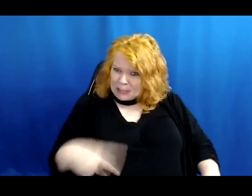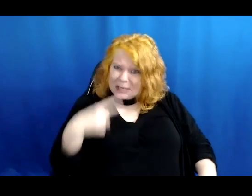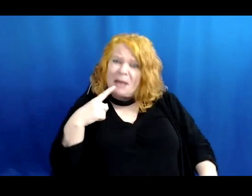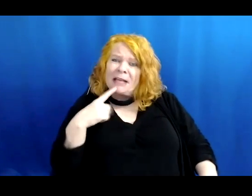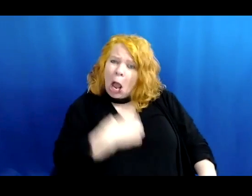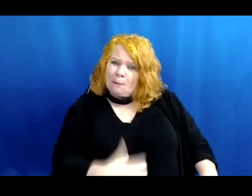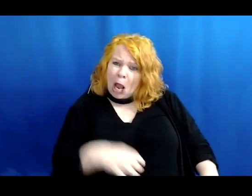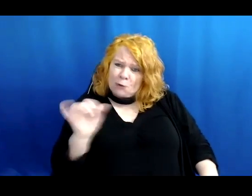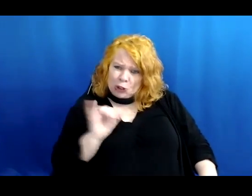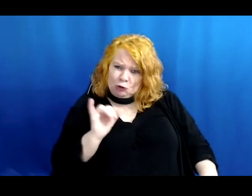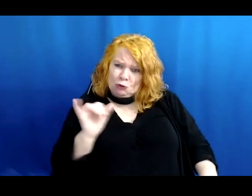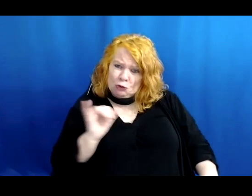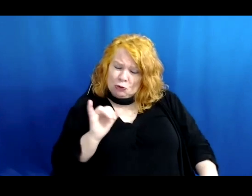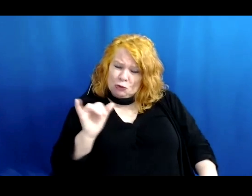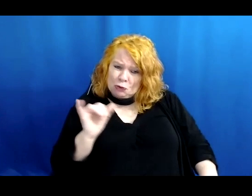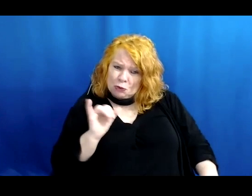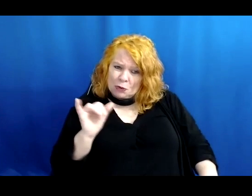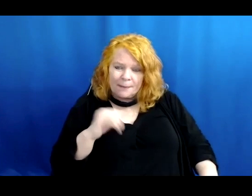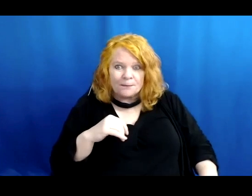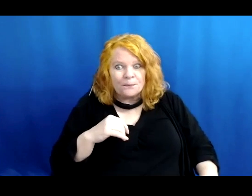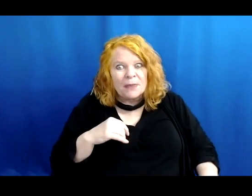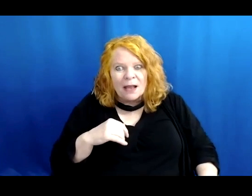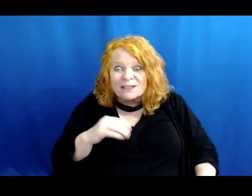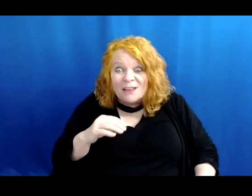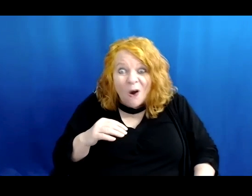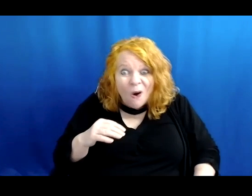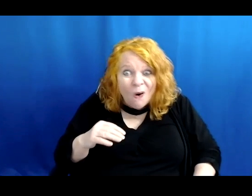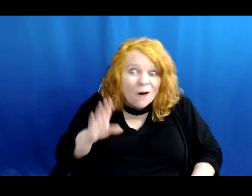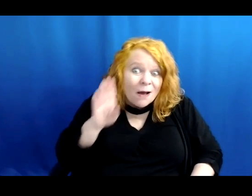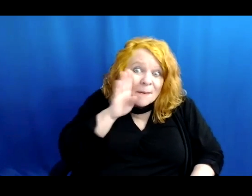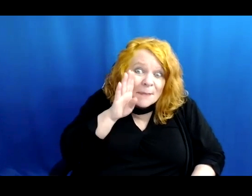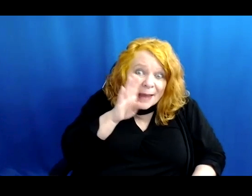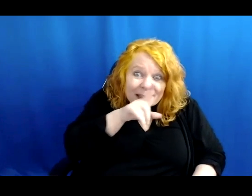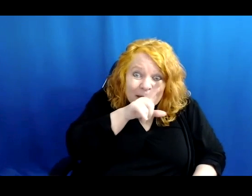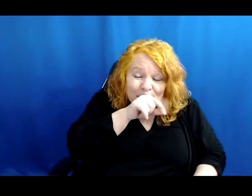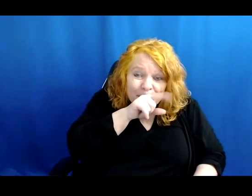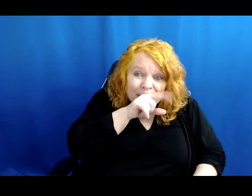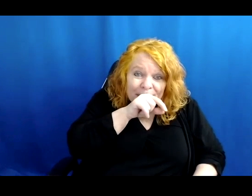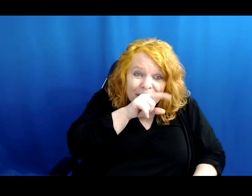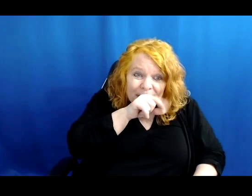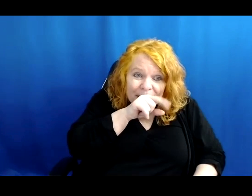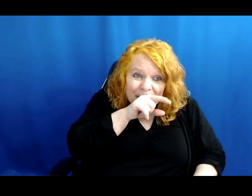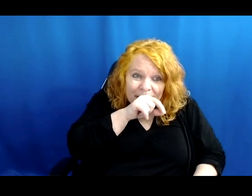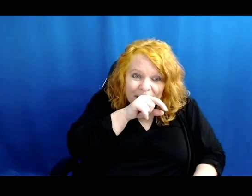am so hungry!” Beautiful Betty Bird took out a bundle wrapped